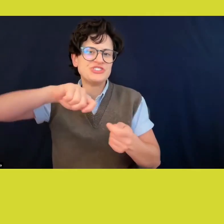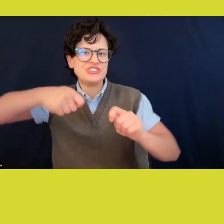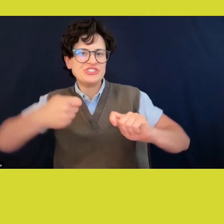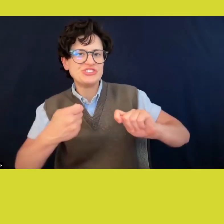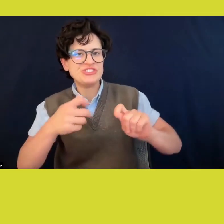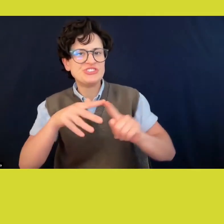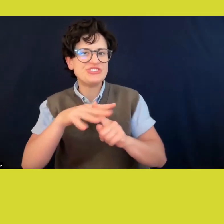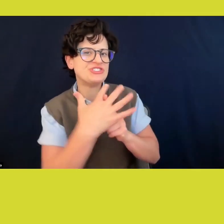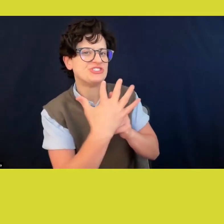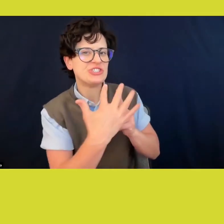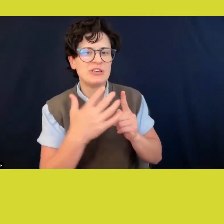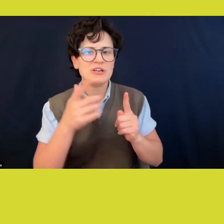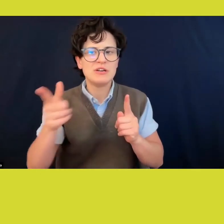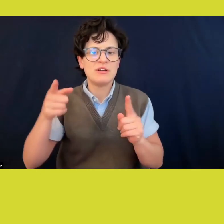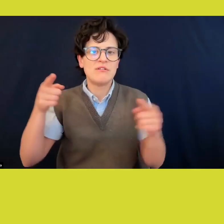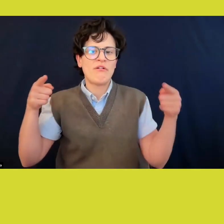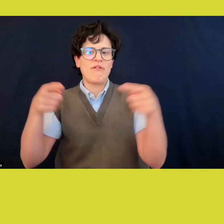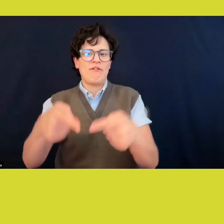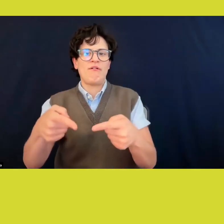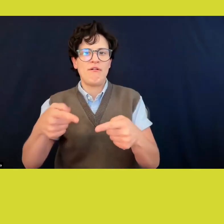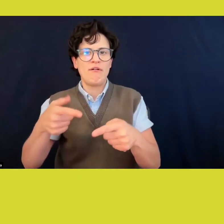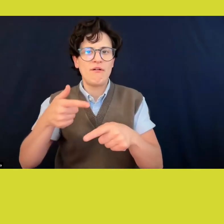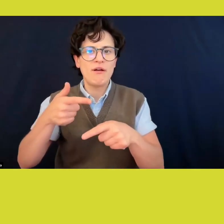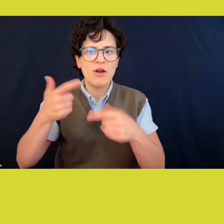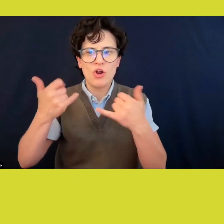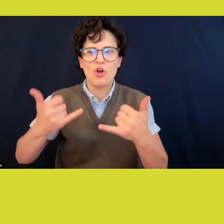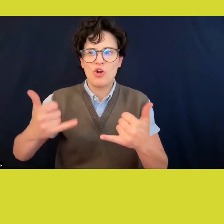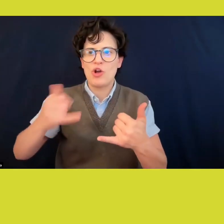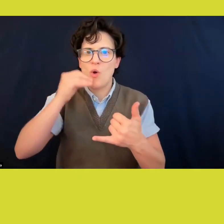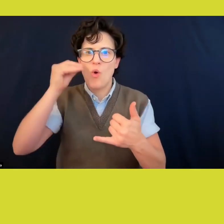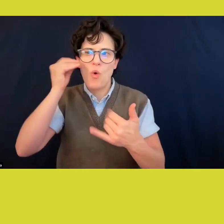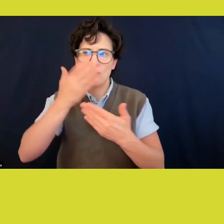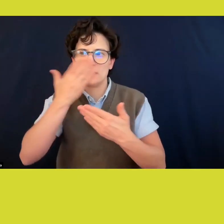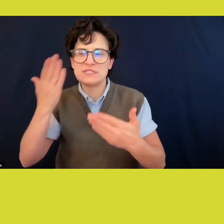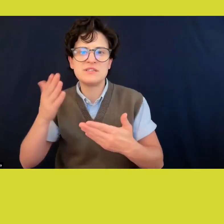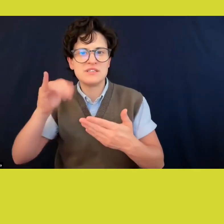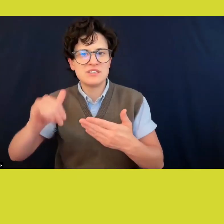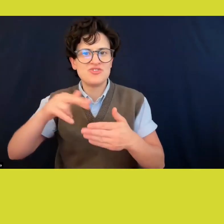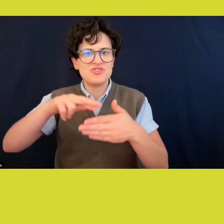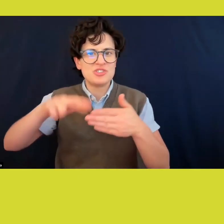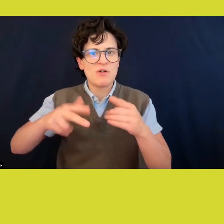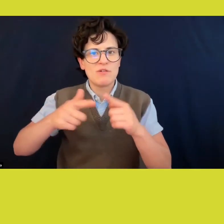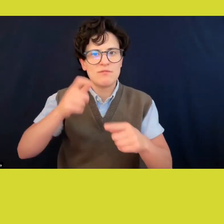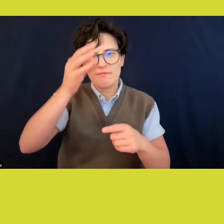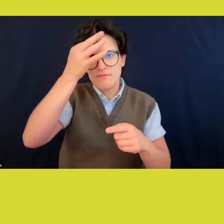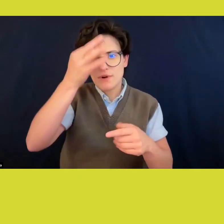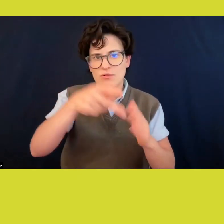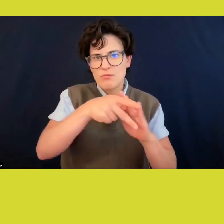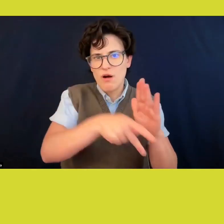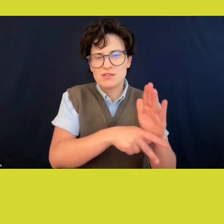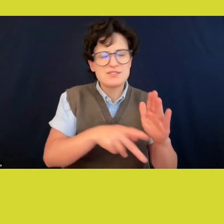result of federal policy. And it's a stretch of the